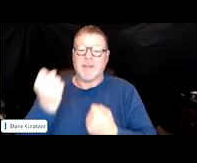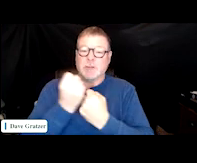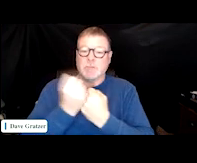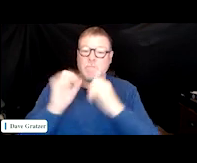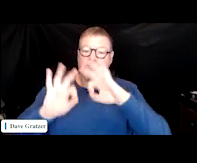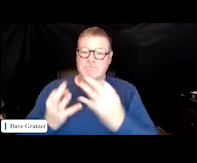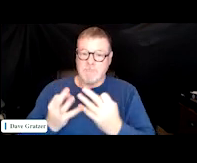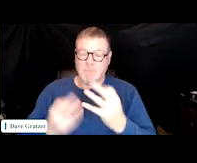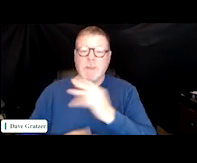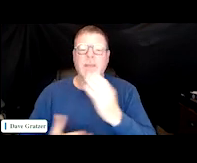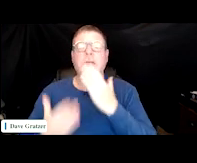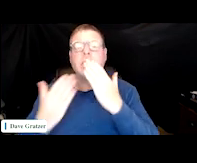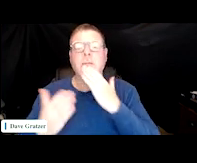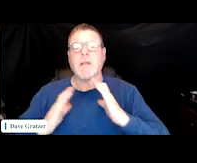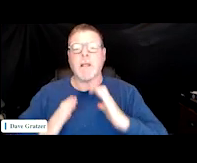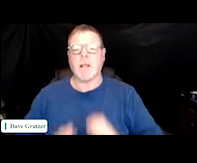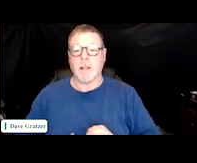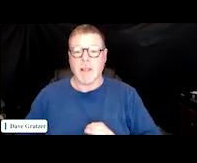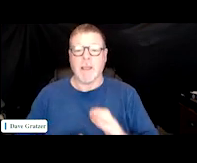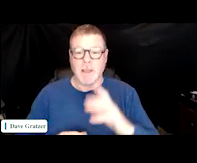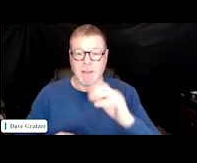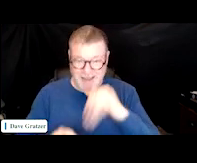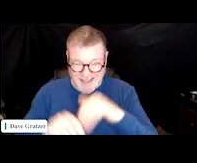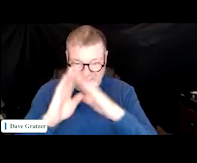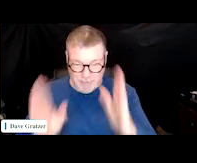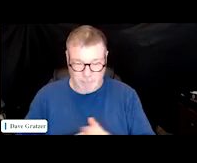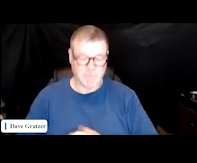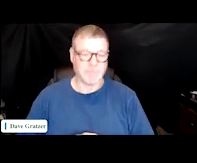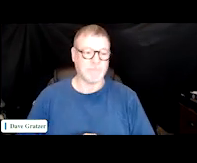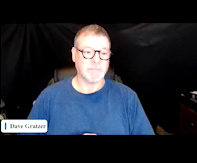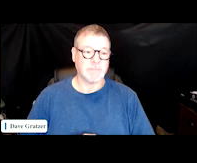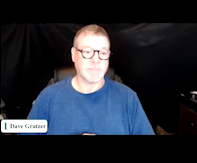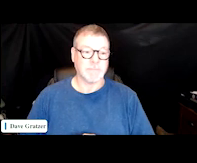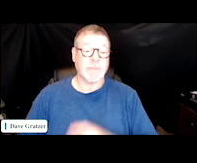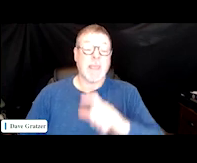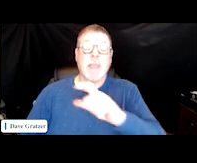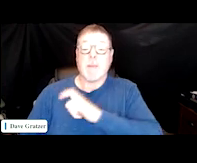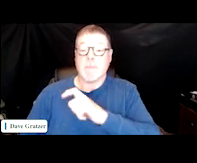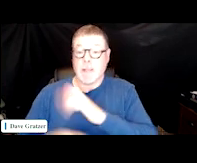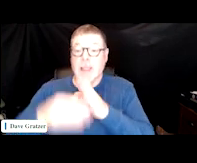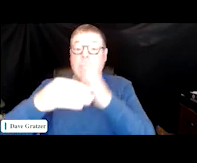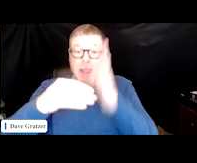And thankfully the client was not inside the home. The police intervention ended, but ours did not.